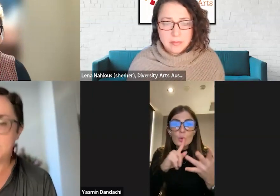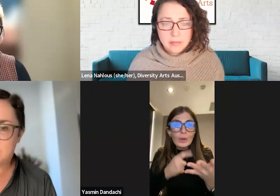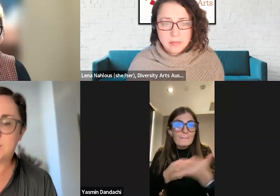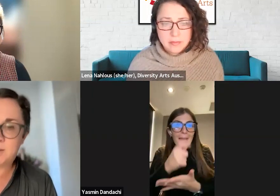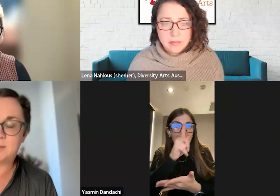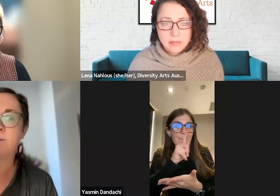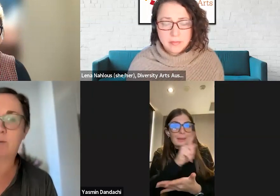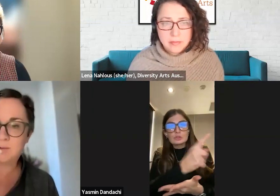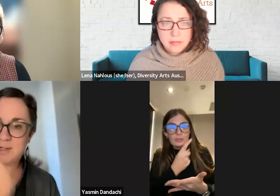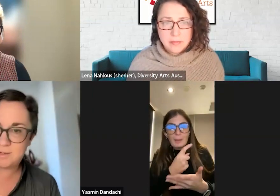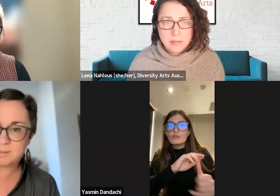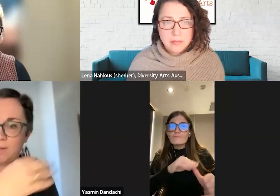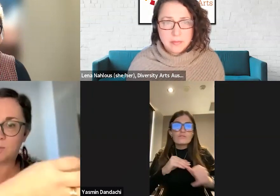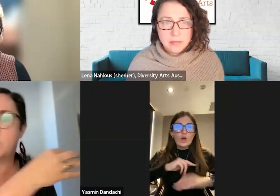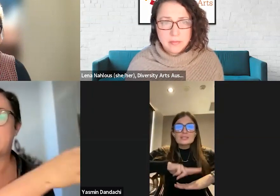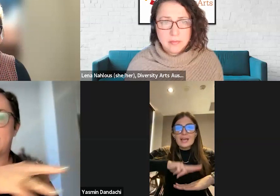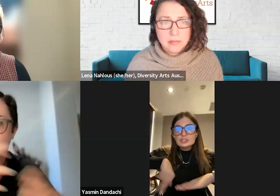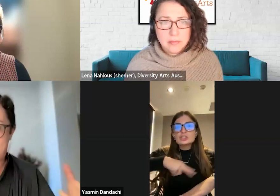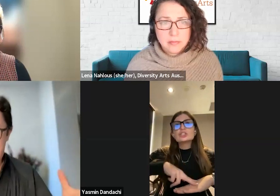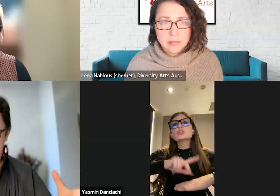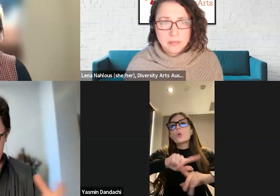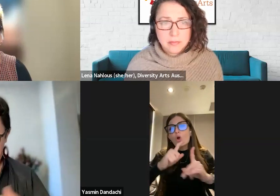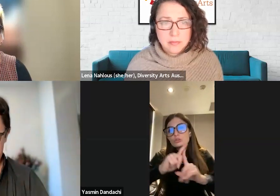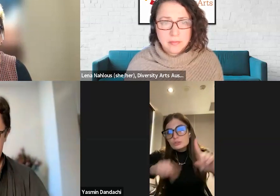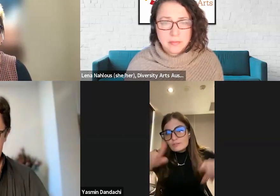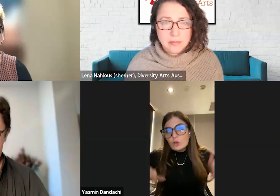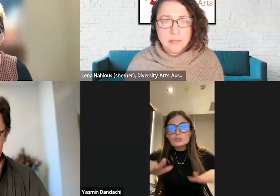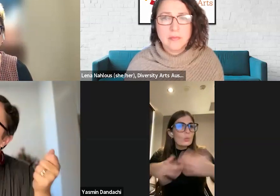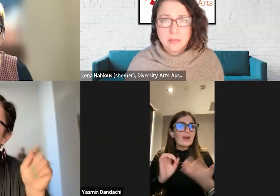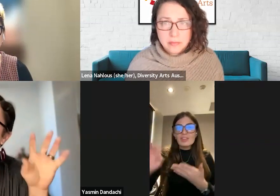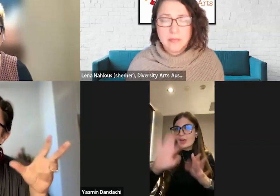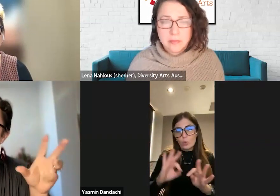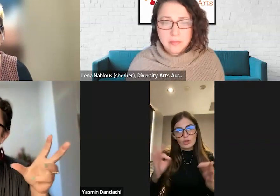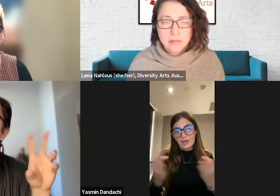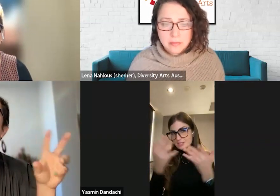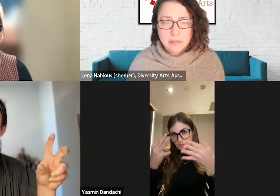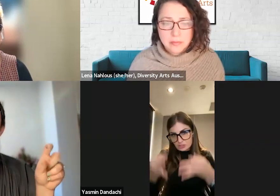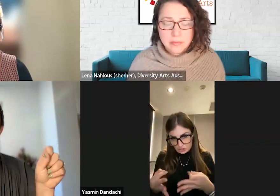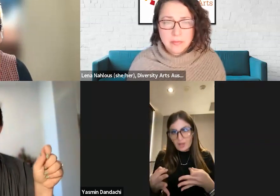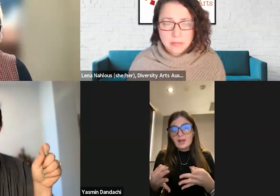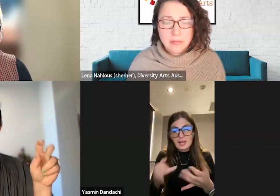Nations communities or culturally diverse communities or whatever that organisation decides. So that's really exciting.